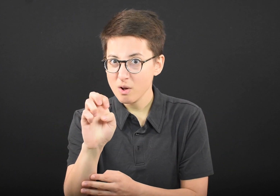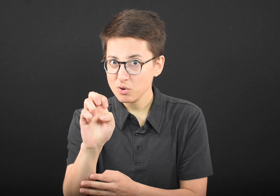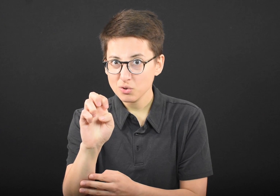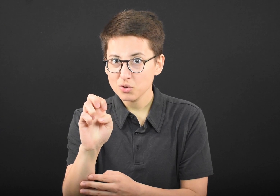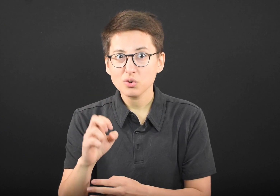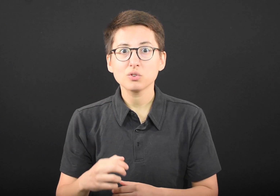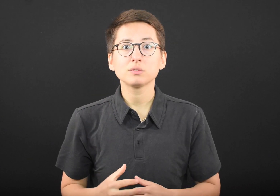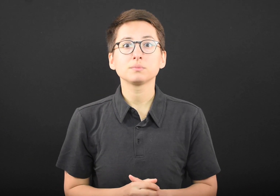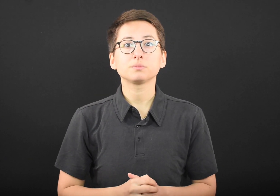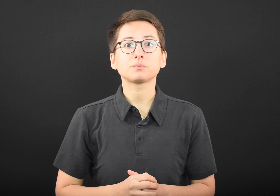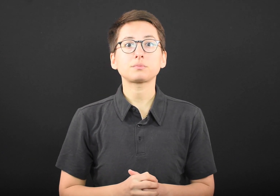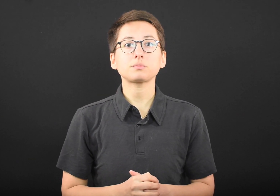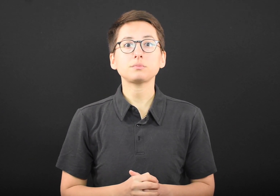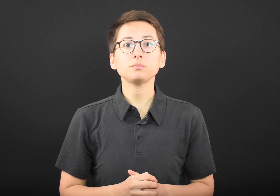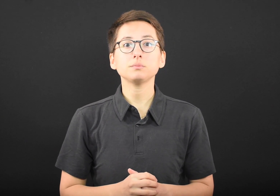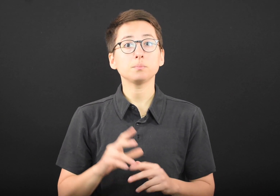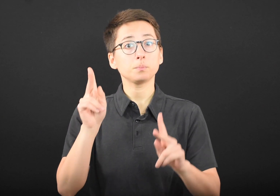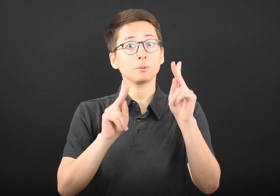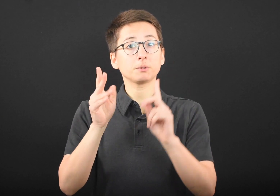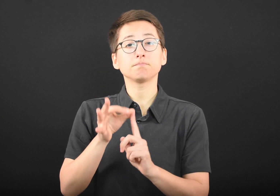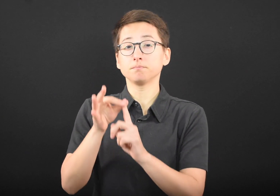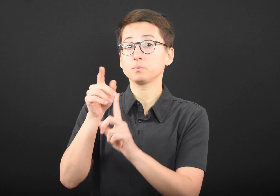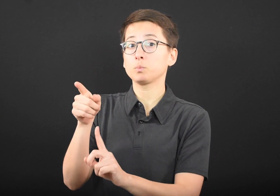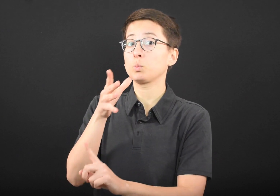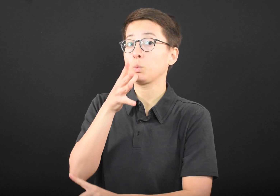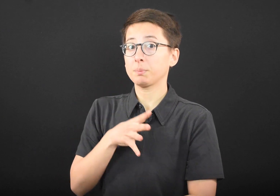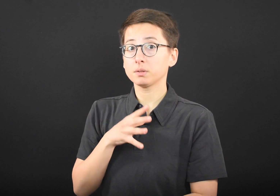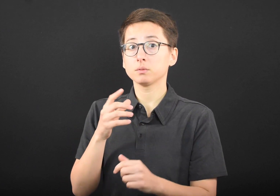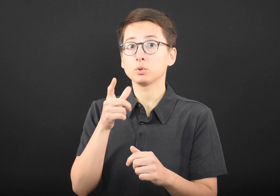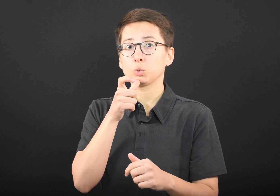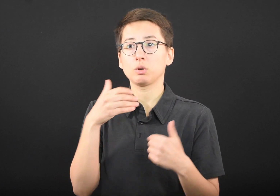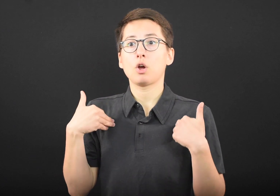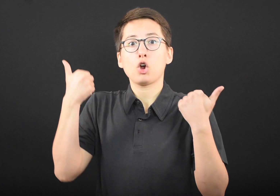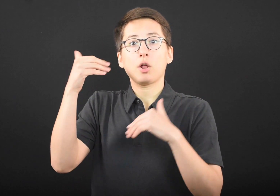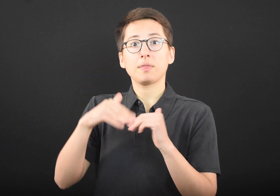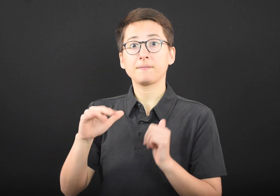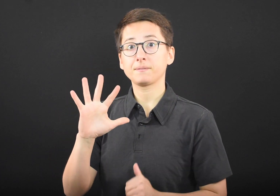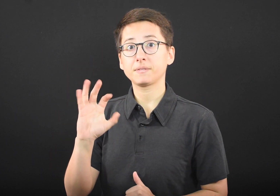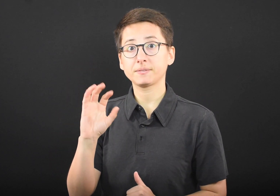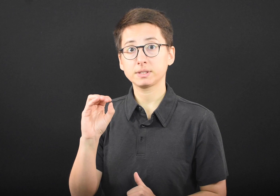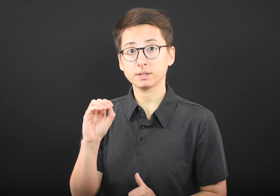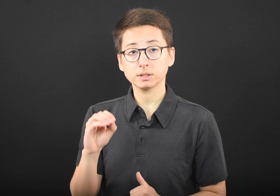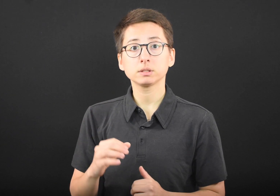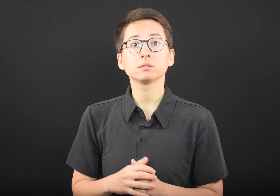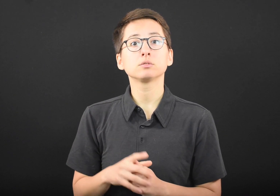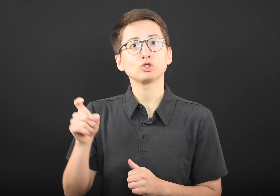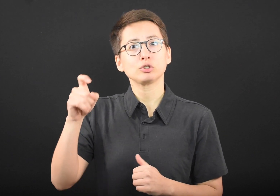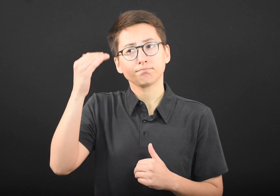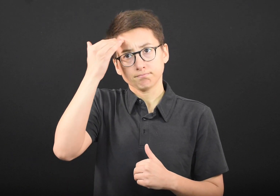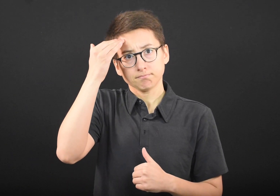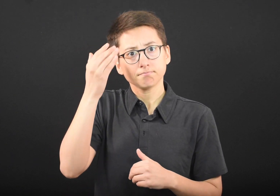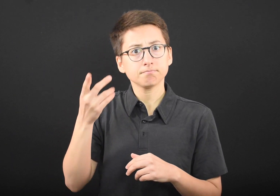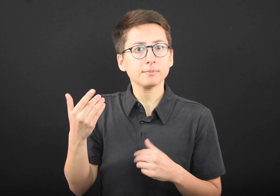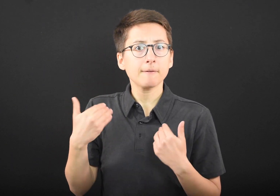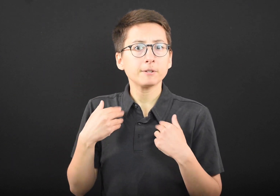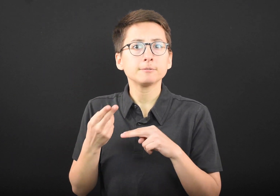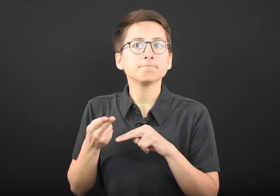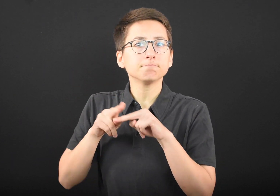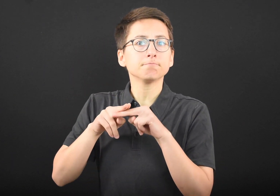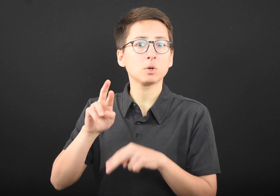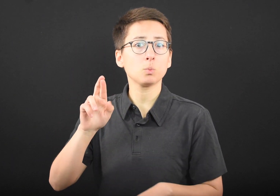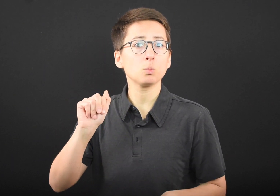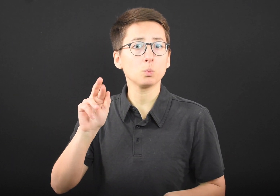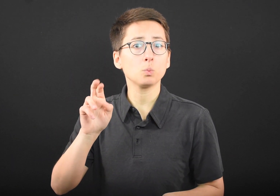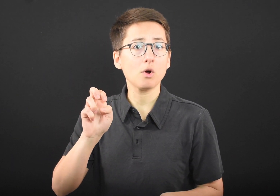● People, especially women younger than 50 years old, should be aware of the rare but increased